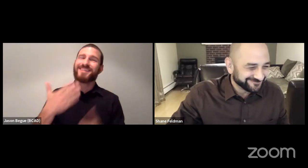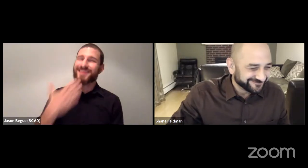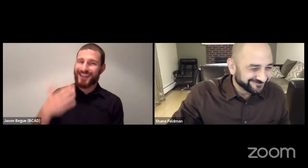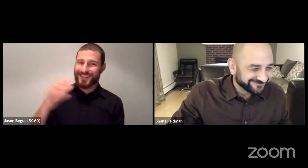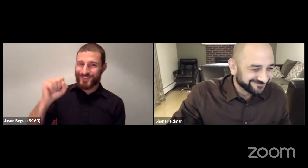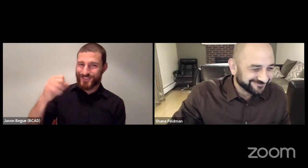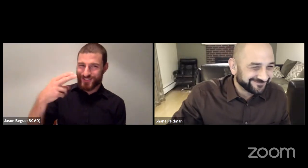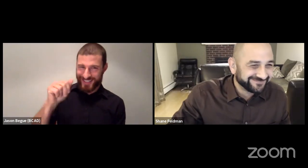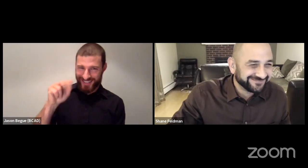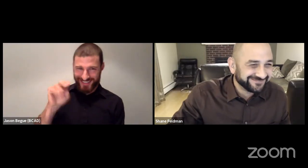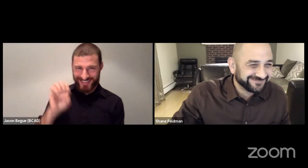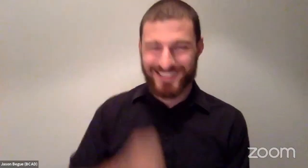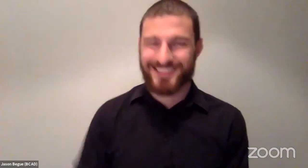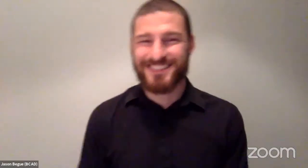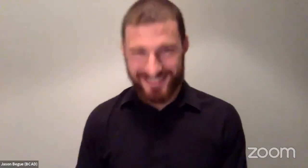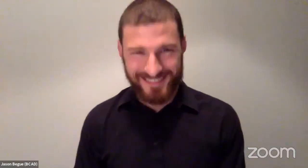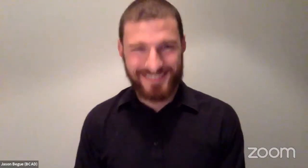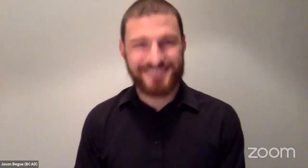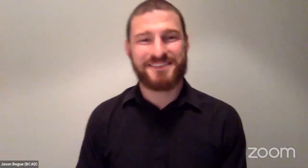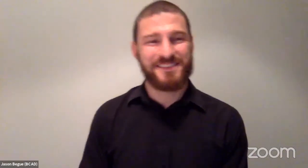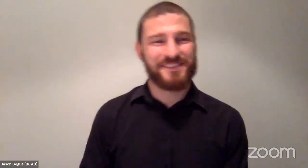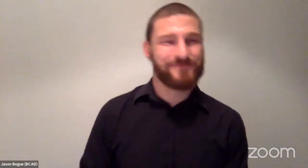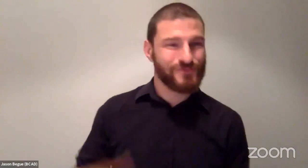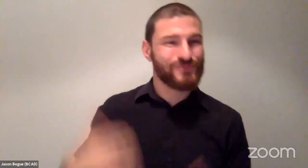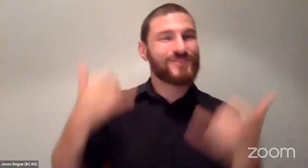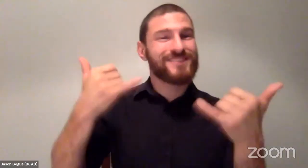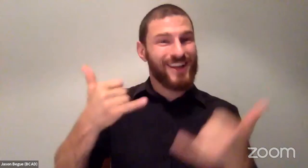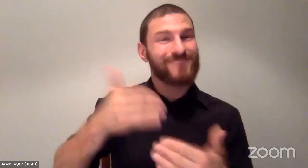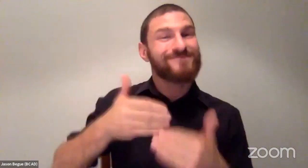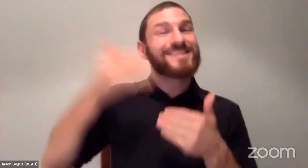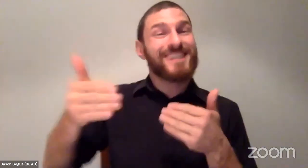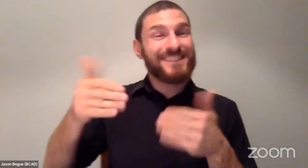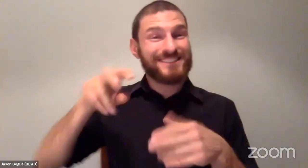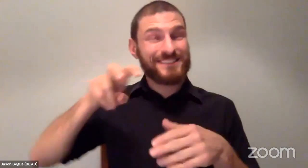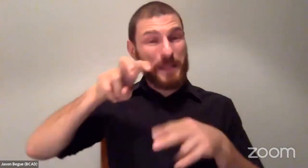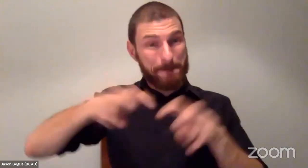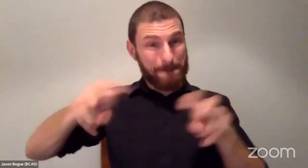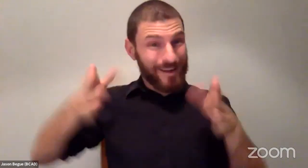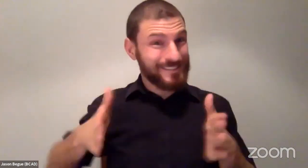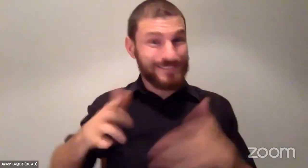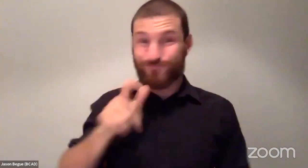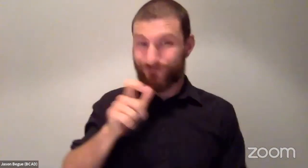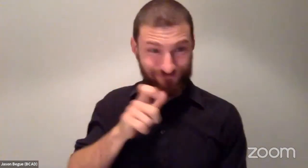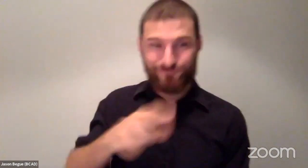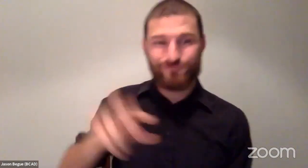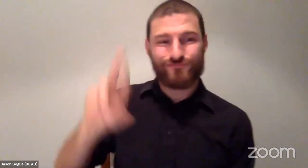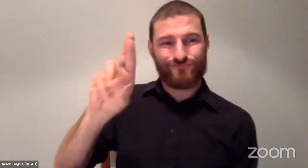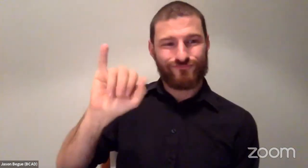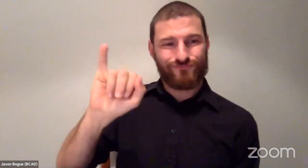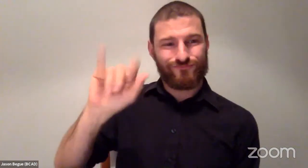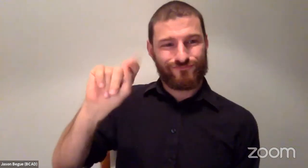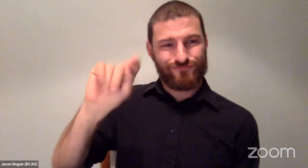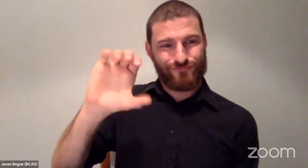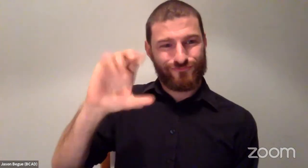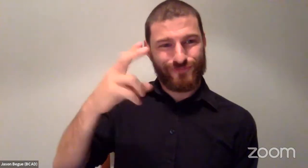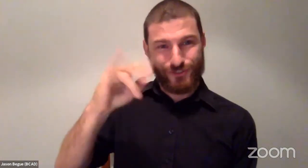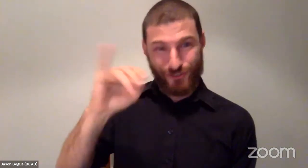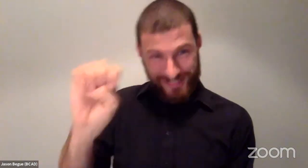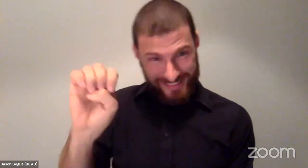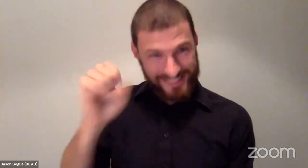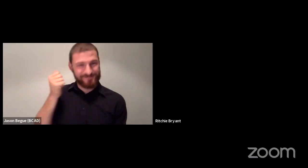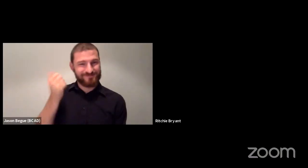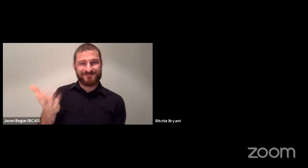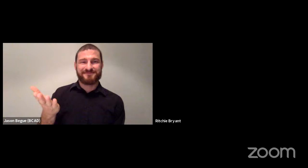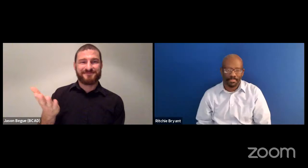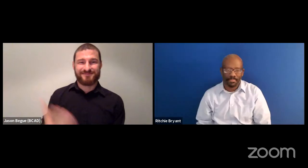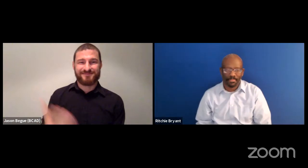Thank you, Shane, for that introduction. The next panelist we would like to introduce